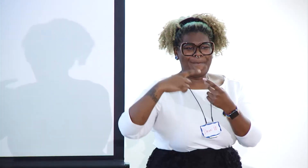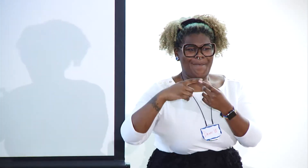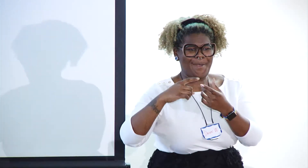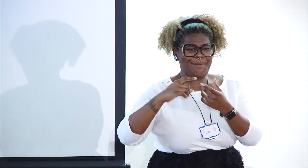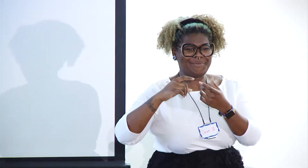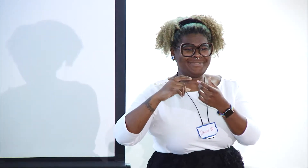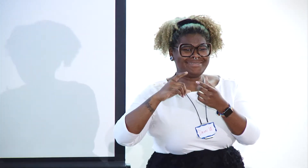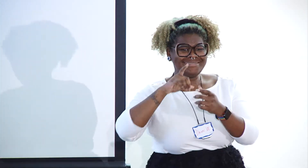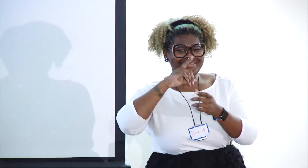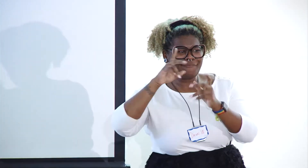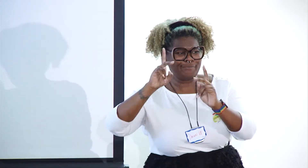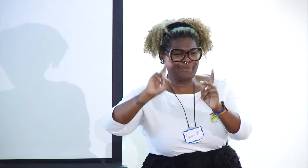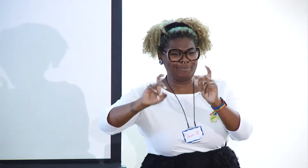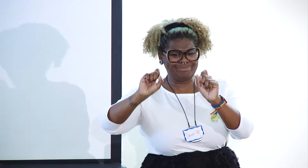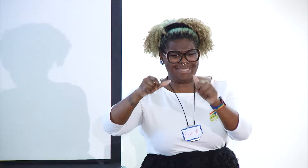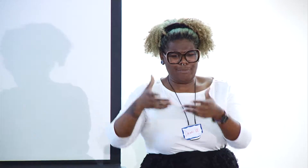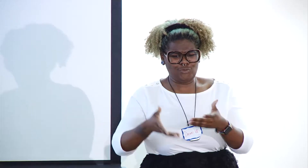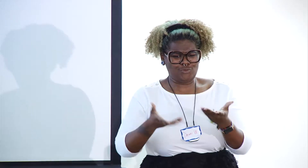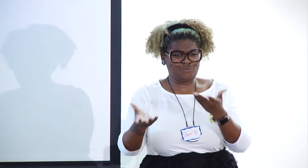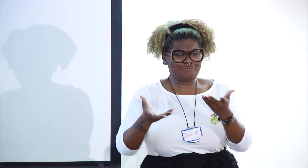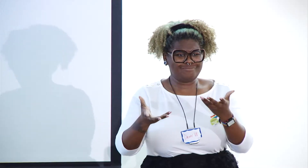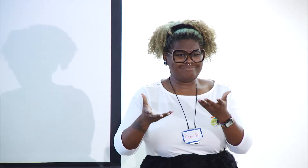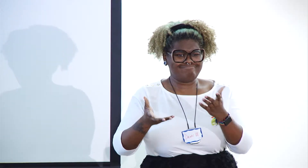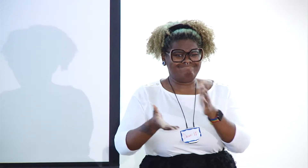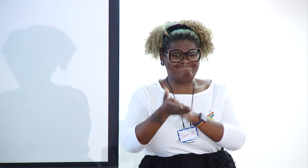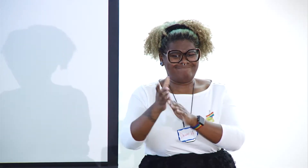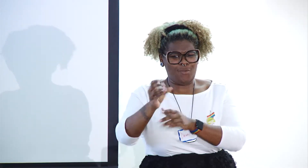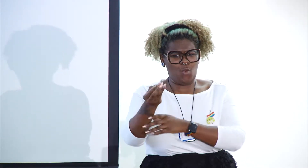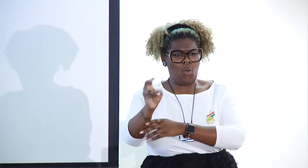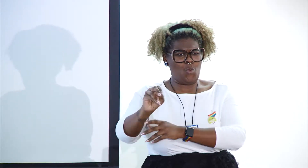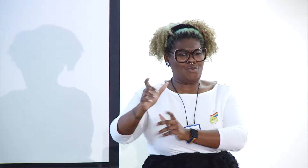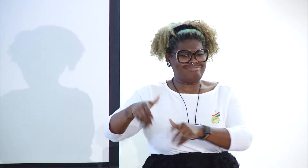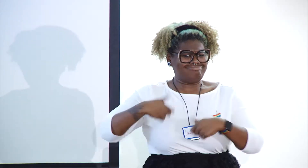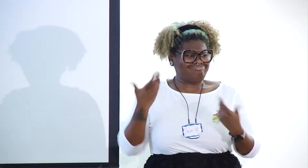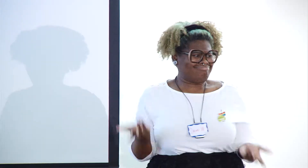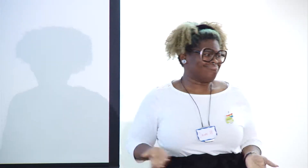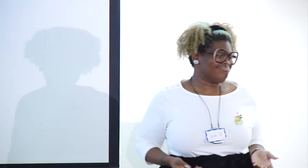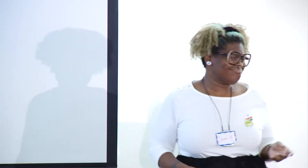of the deaf person. Deaf people can take care of their own paperwork.